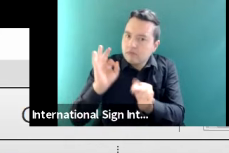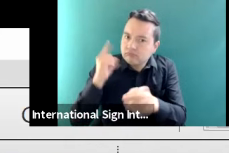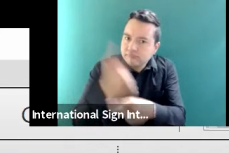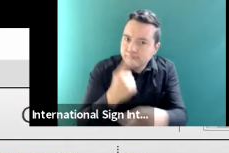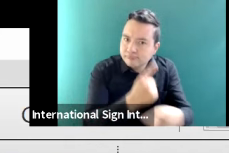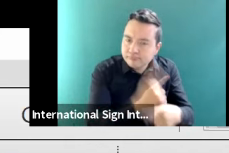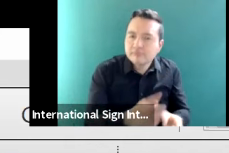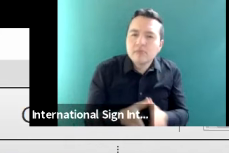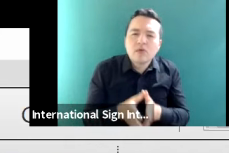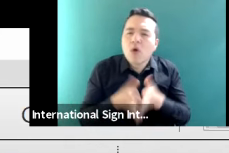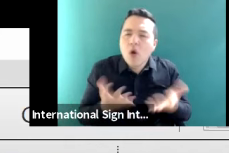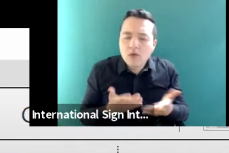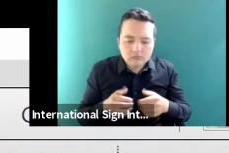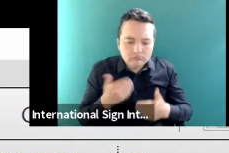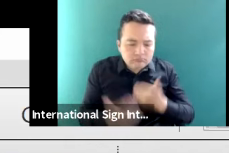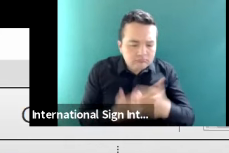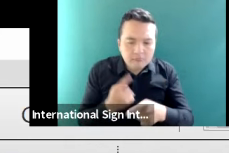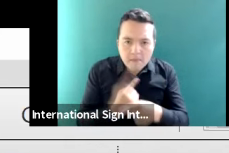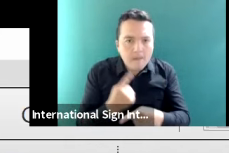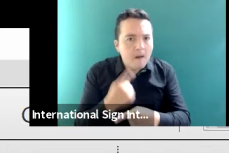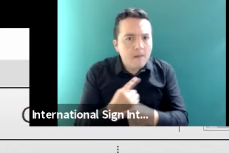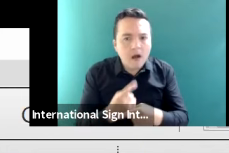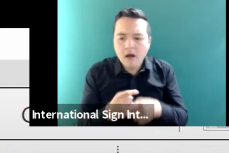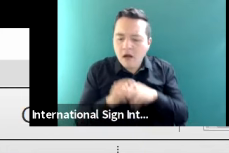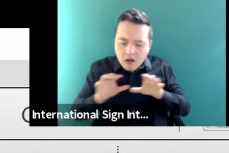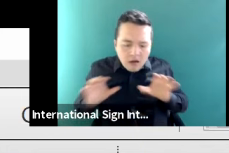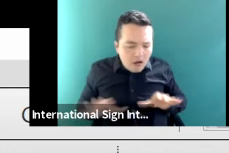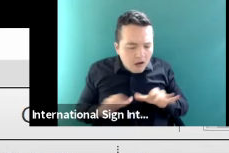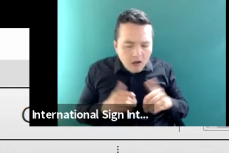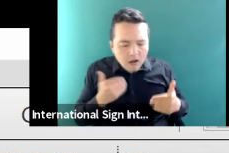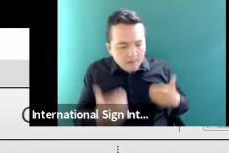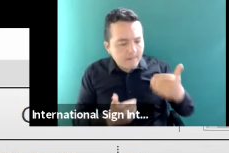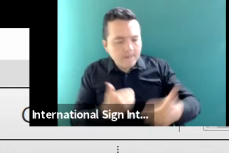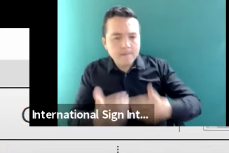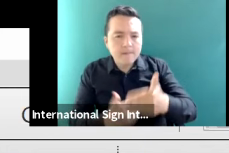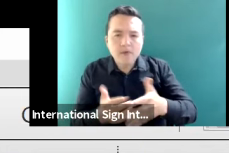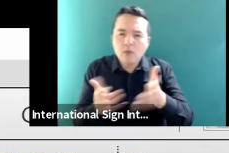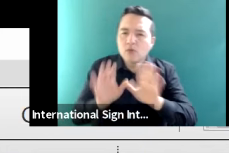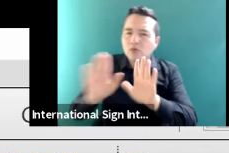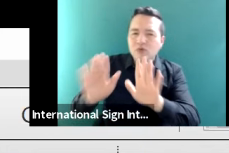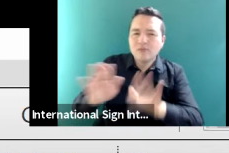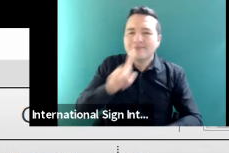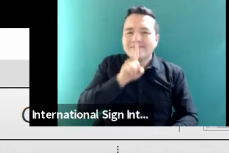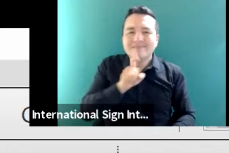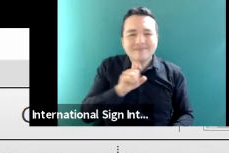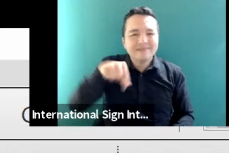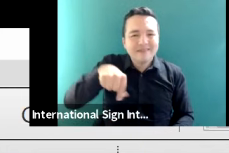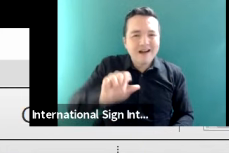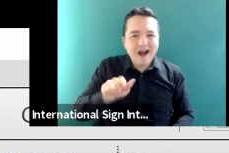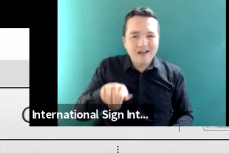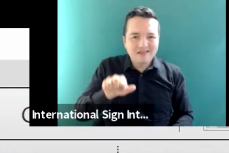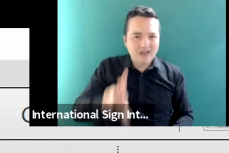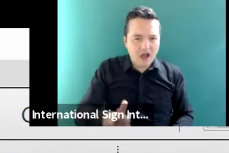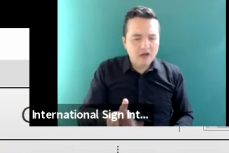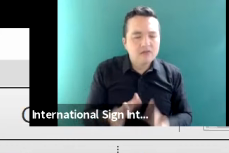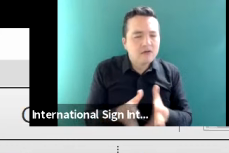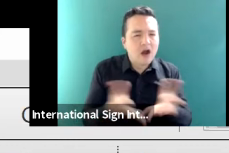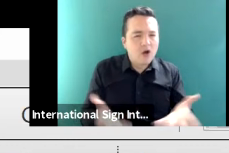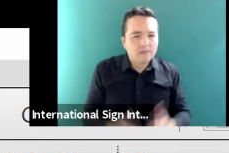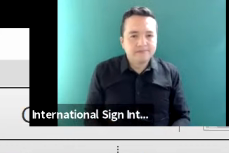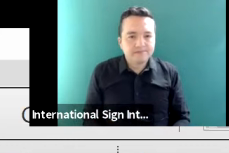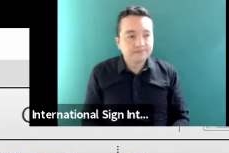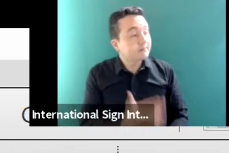I would like first to congratulate Qatar being ranked number one in terms of digital accessibility and inclusive ICT's.